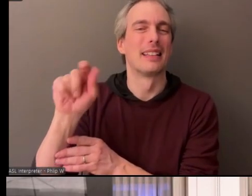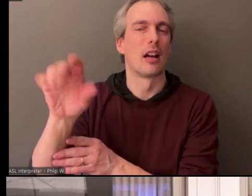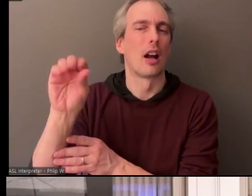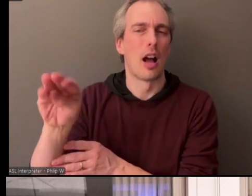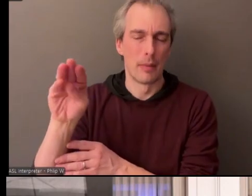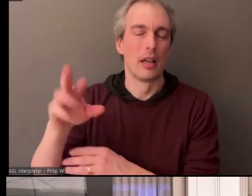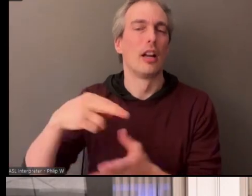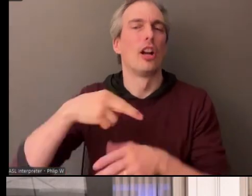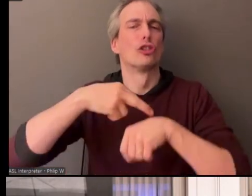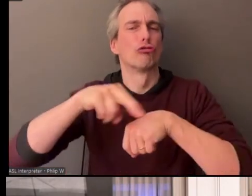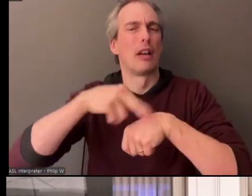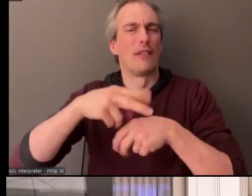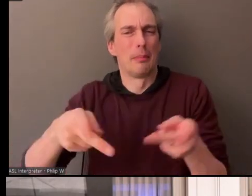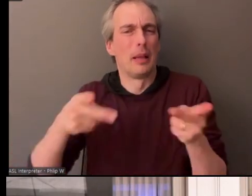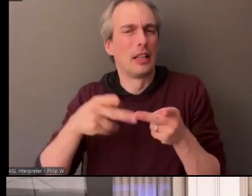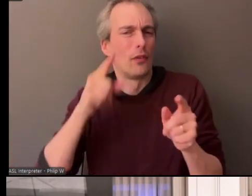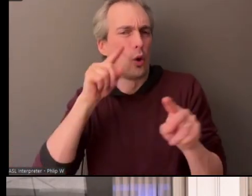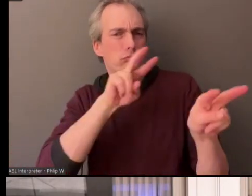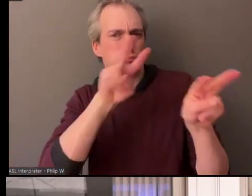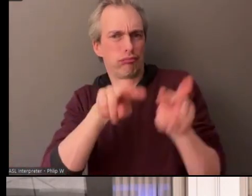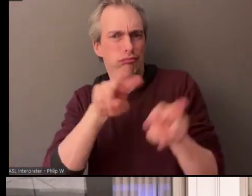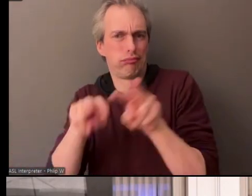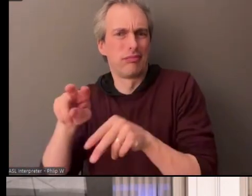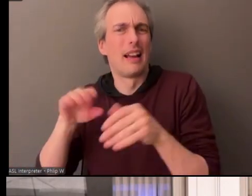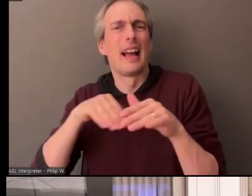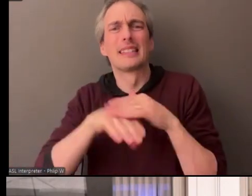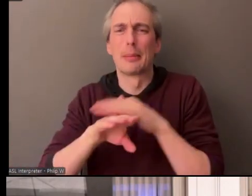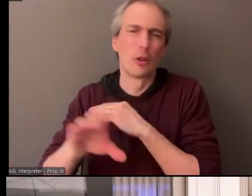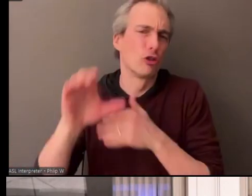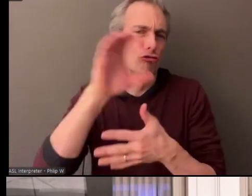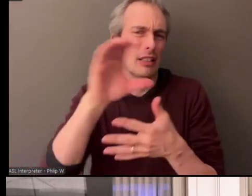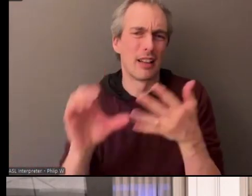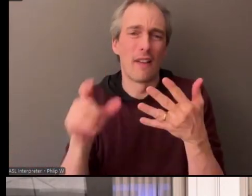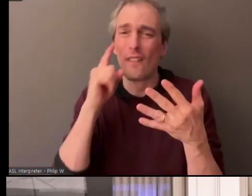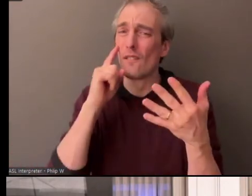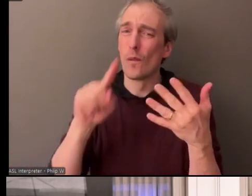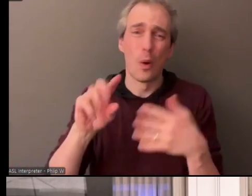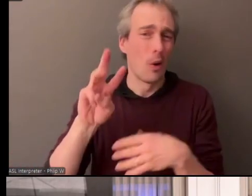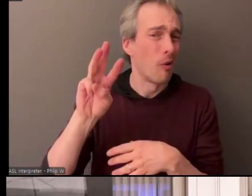For web, iOS, Android, and also design requirements. So...